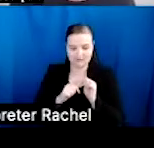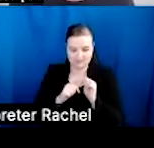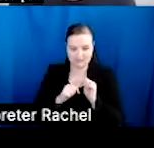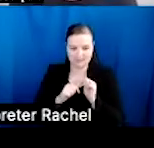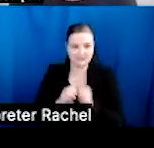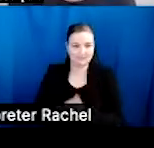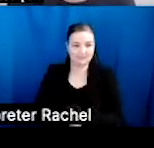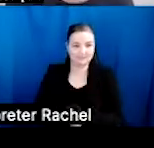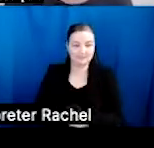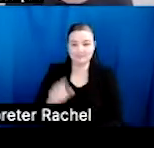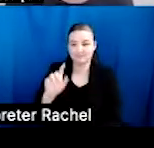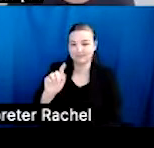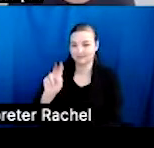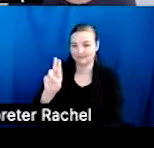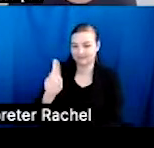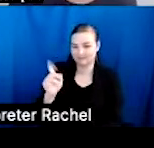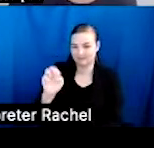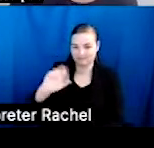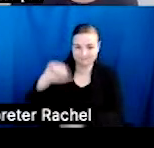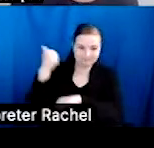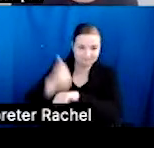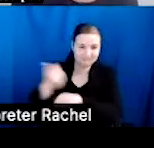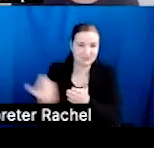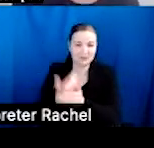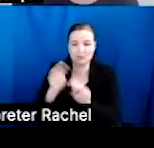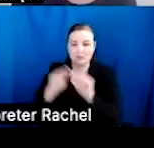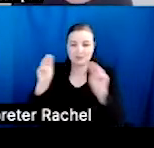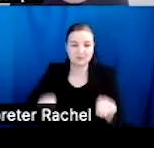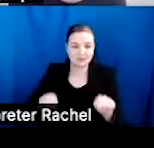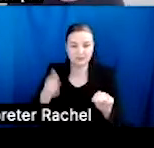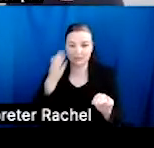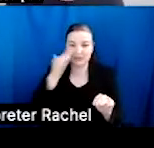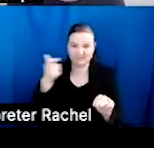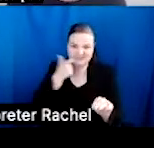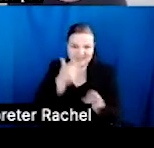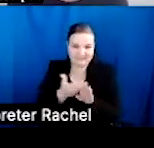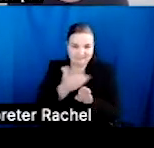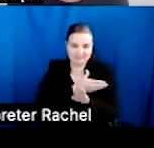Tucker founded the New Museum on the heels of an earlier moment of upheaval for art workers. In the